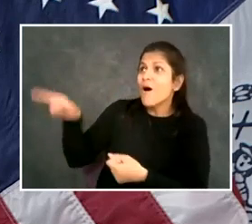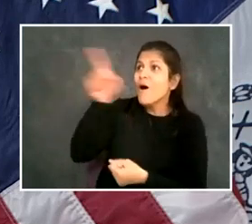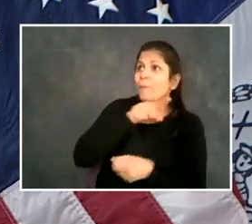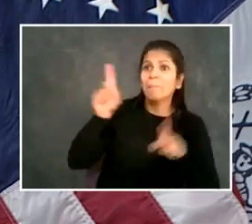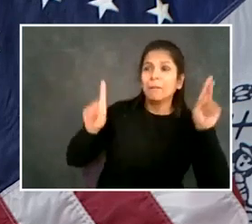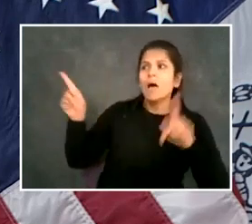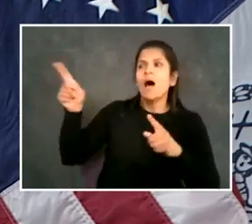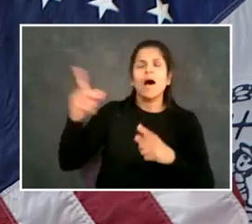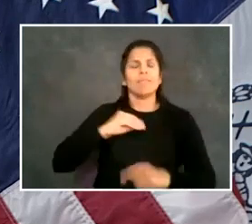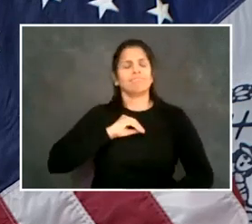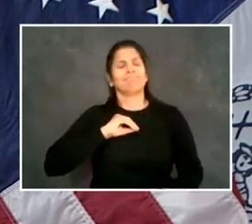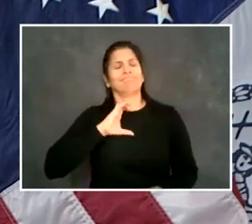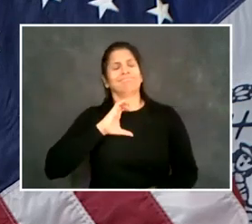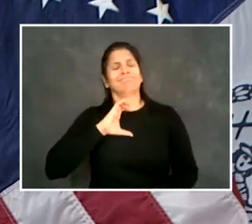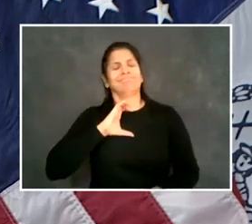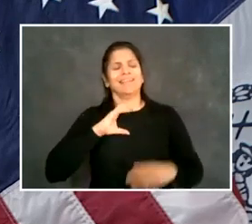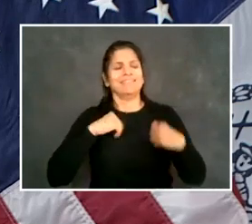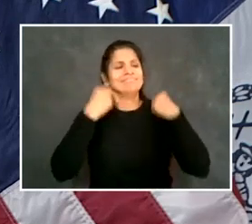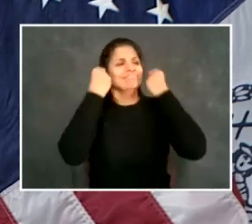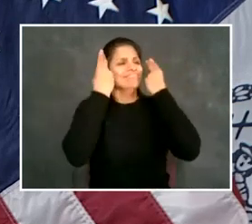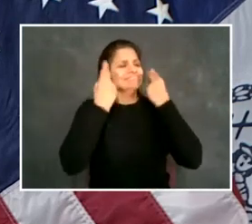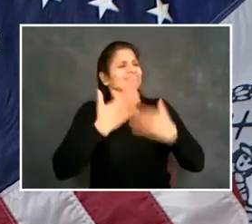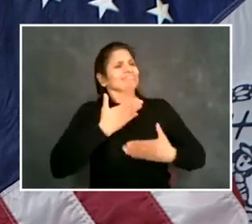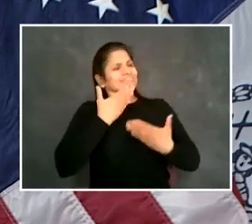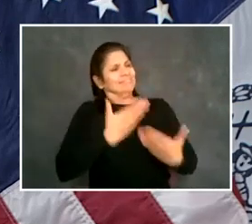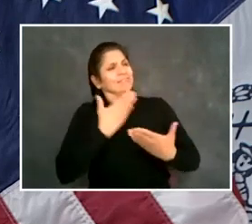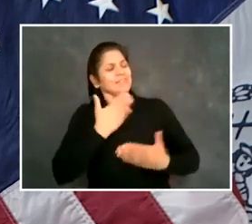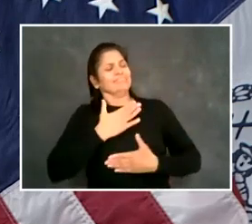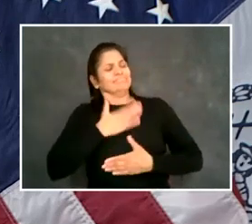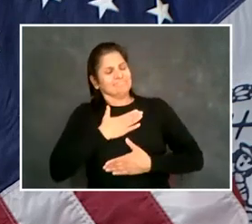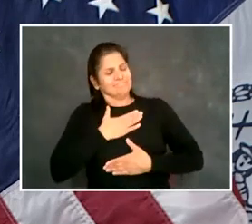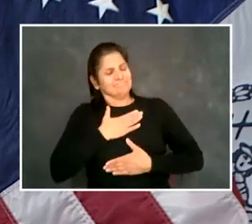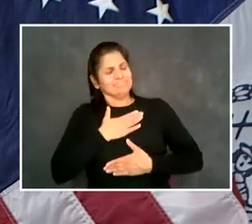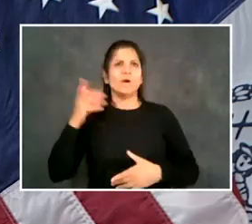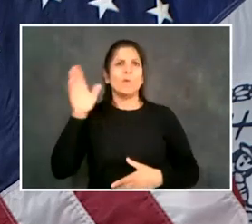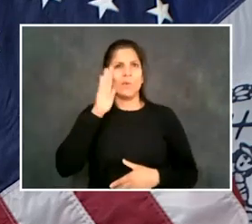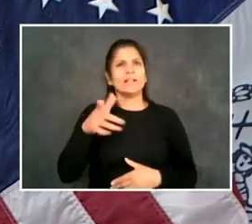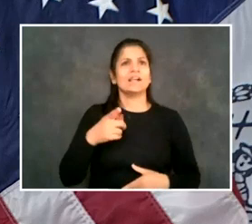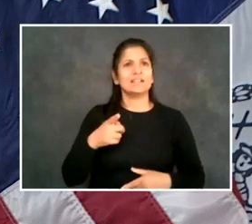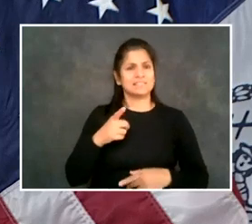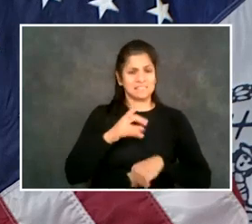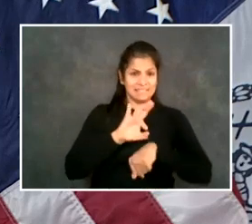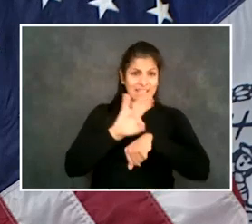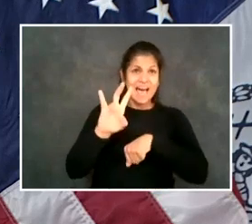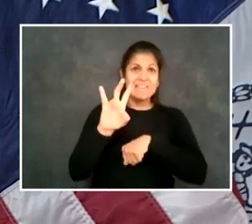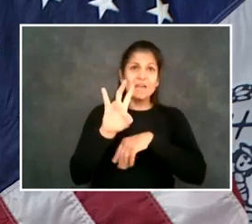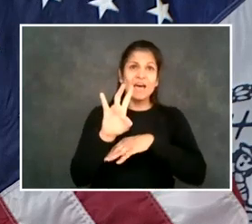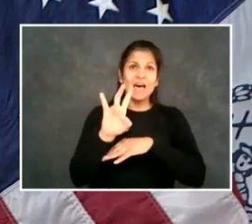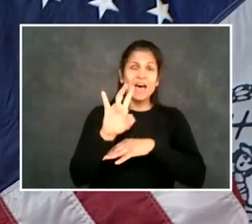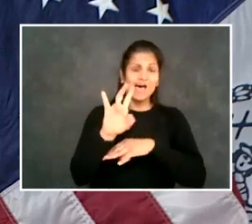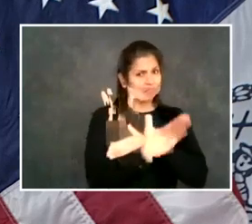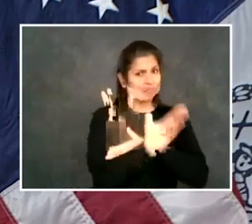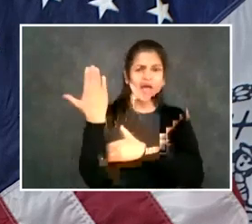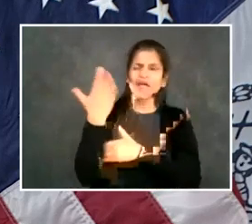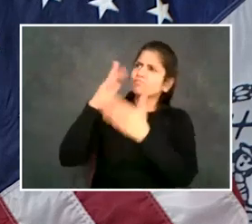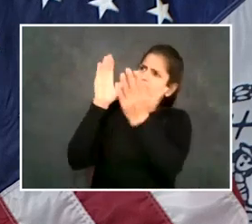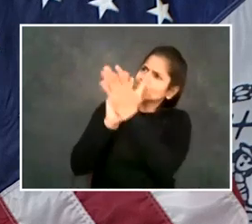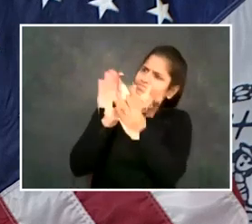SAY THANK YOU TO ONE OF THESE HEROES, EVERY TIME YOU OFFER TO HELP THEM IN WAYS BIG AND